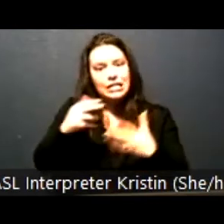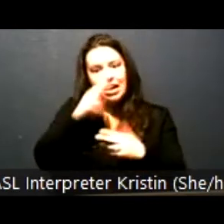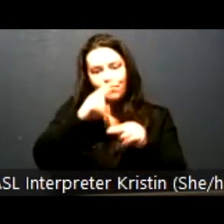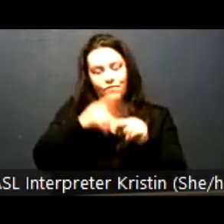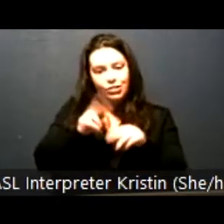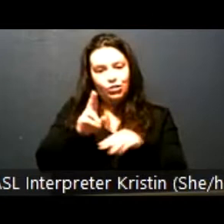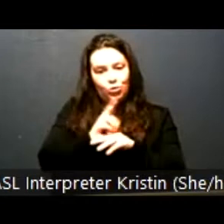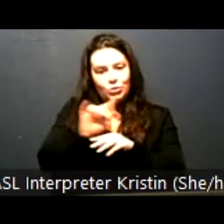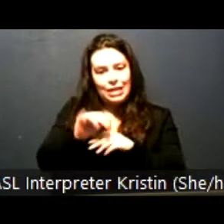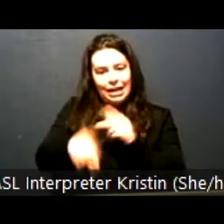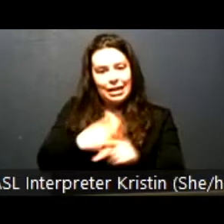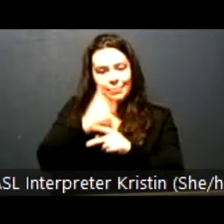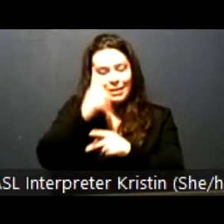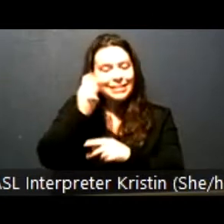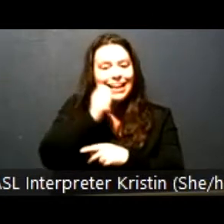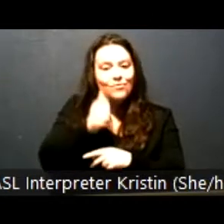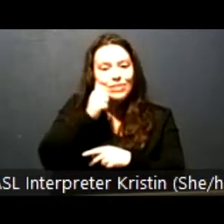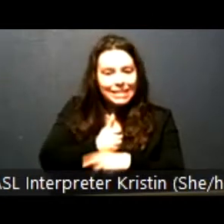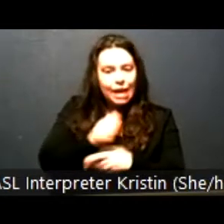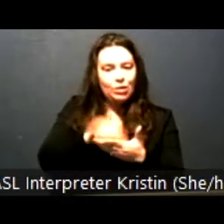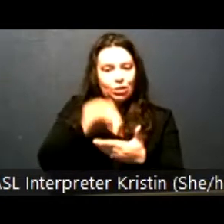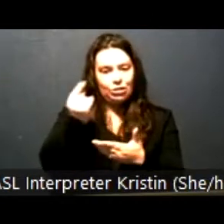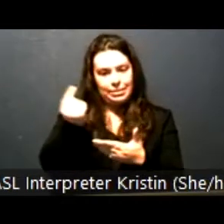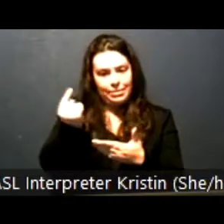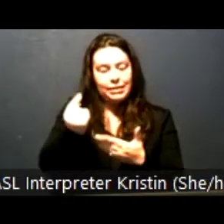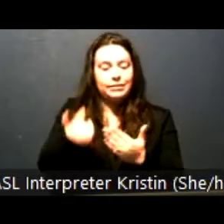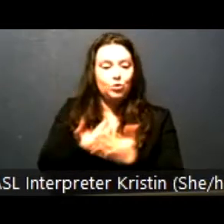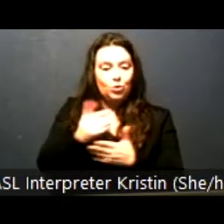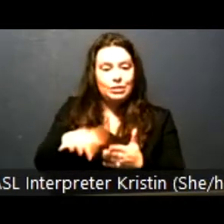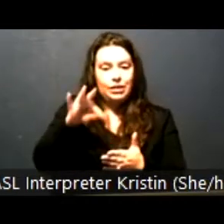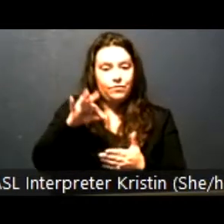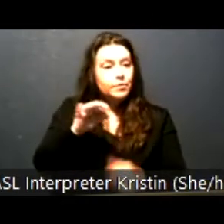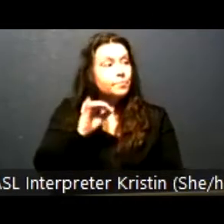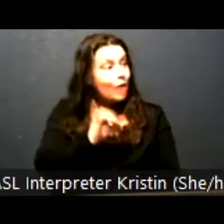Erika: Wow, that's incredible! So we heard about two different kinds of tags, you have these light-level